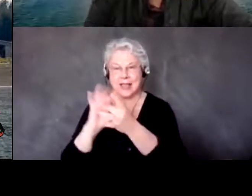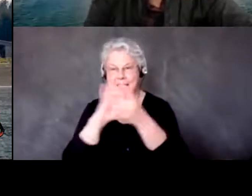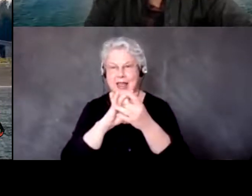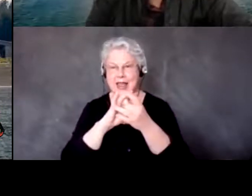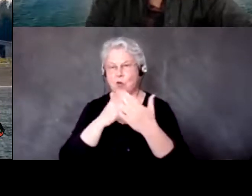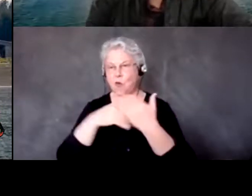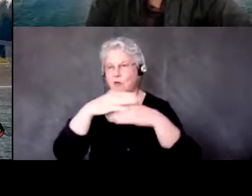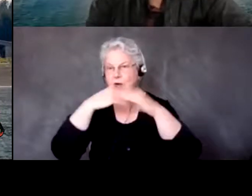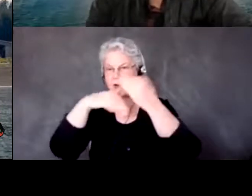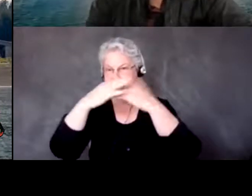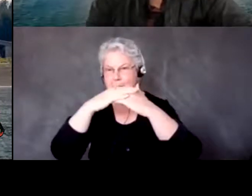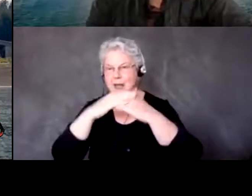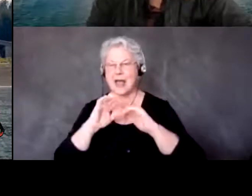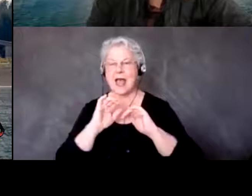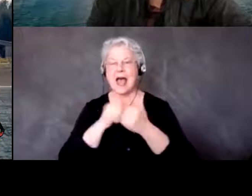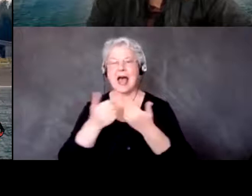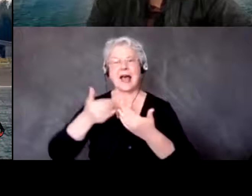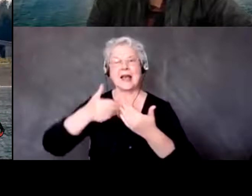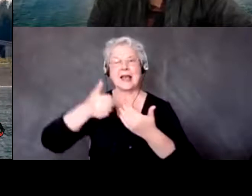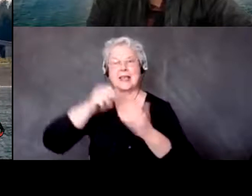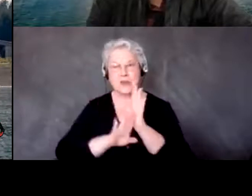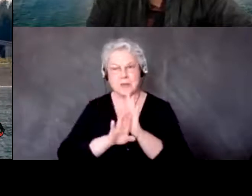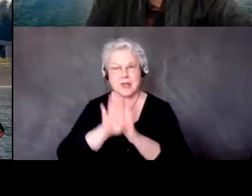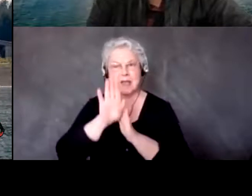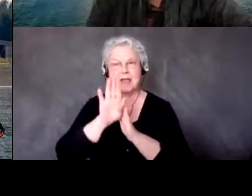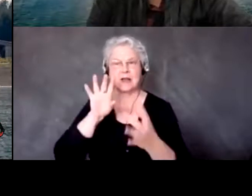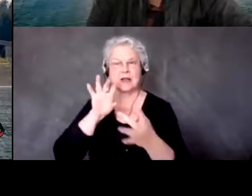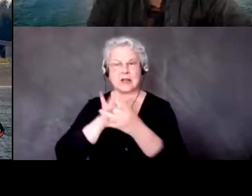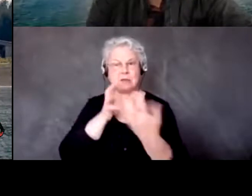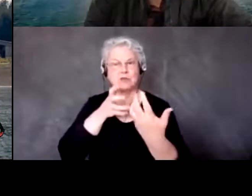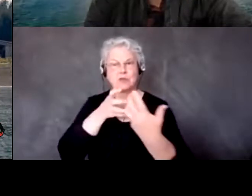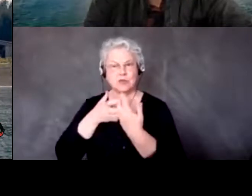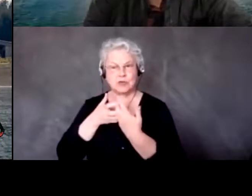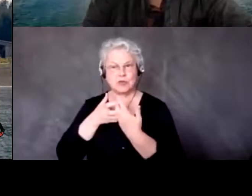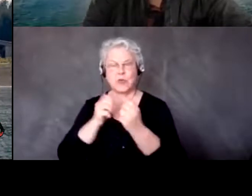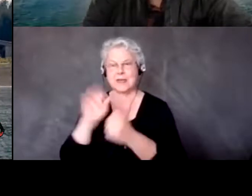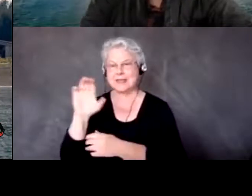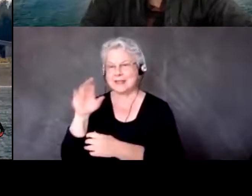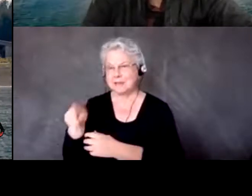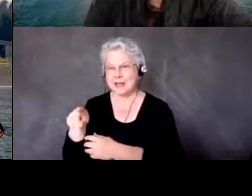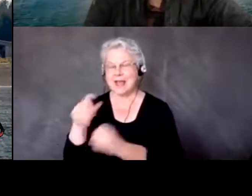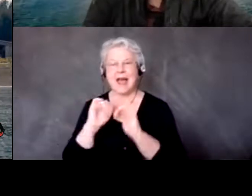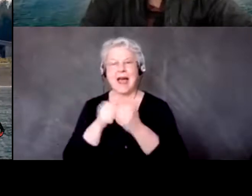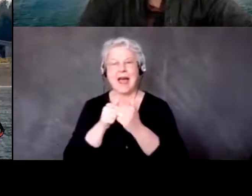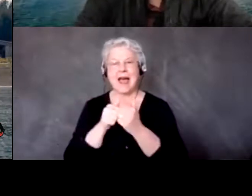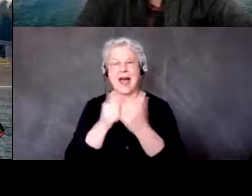how to make it easier to build them into your CCP, how does the CCP fit into the planning ecosystem,